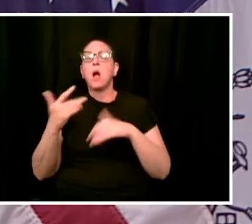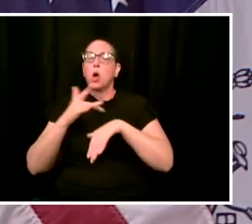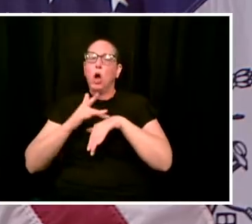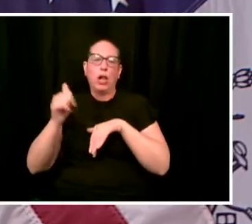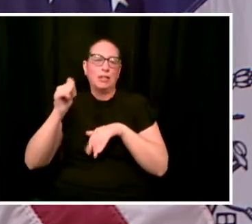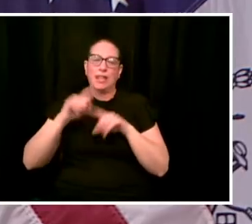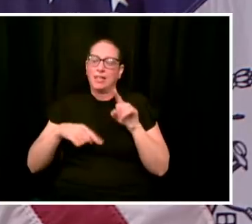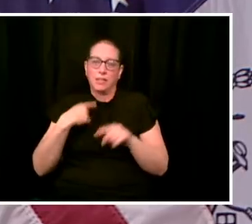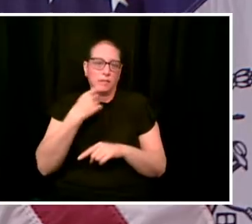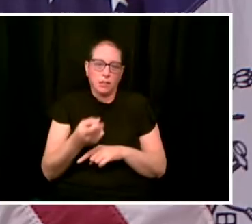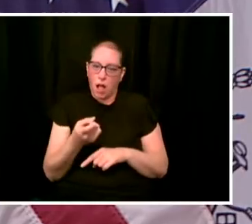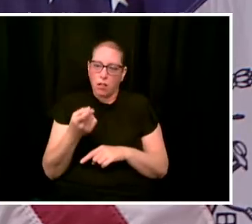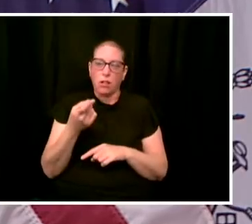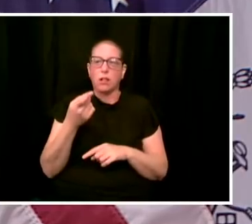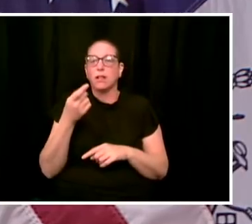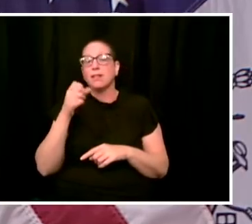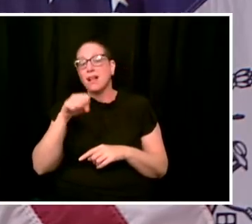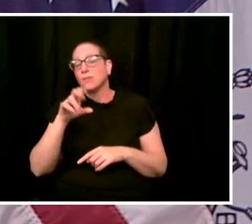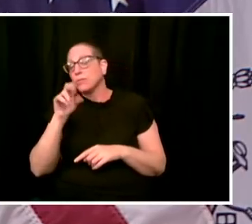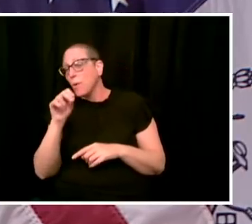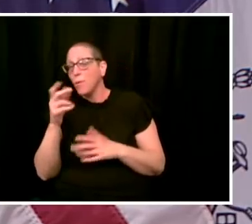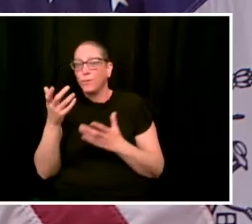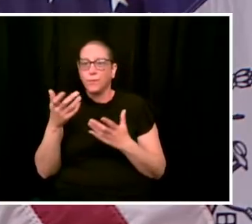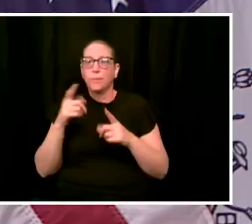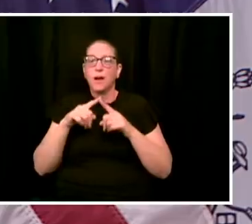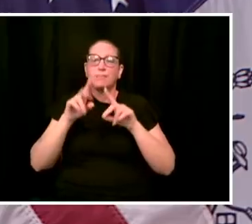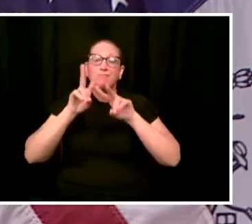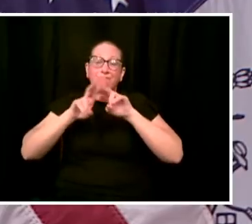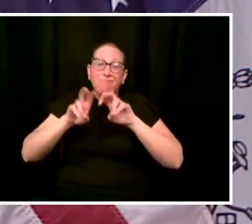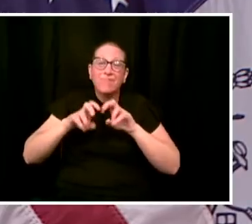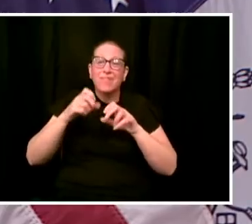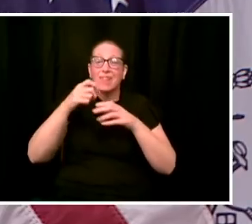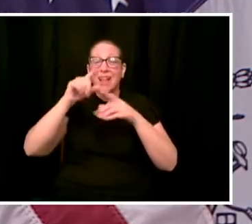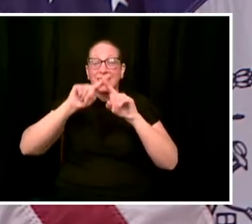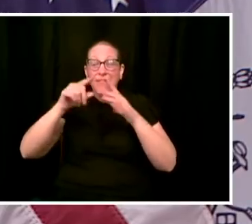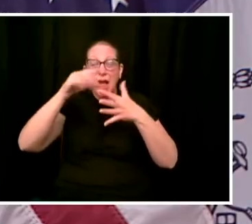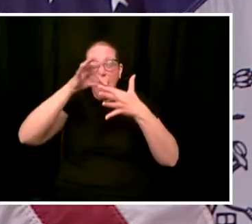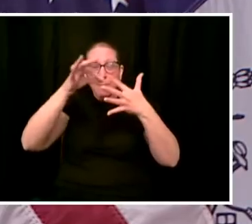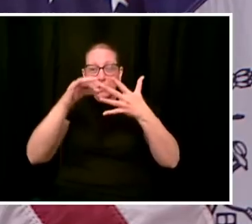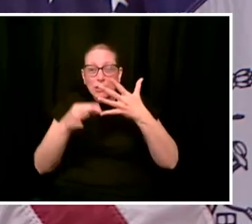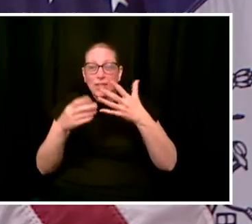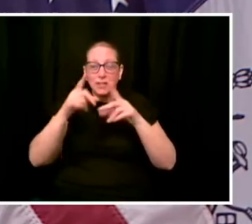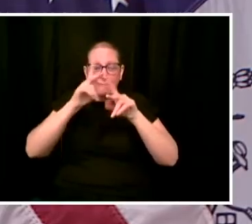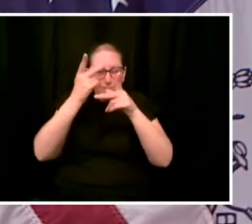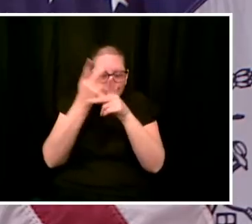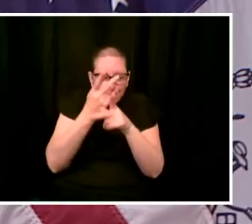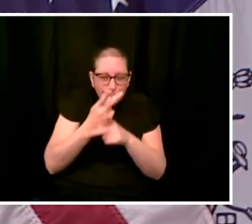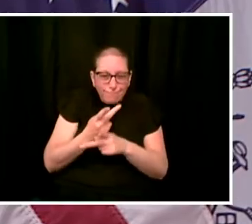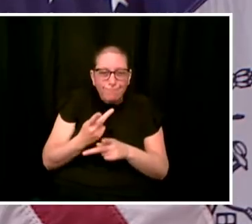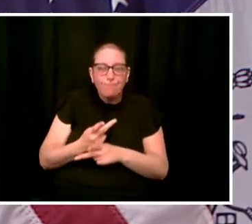IT IS PREMATURE TO SAY EXACTLY WHAT WE'RE GOING TO DO, BUT WE'RE